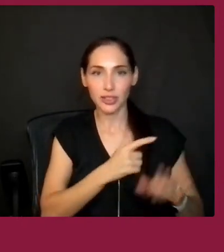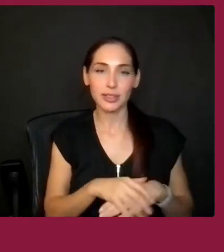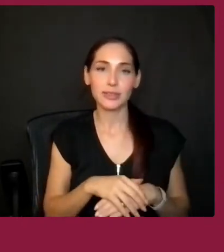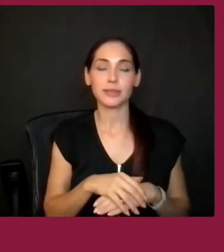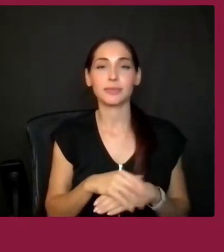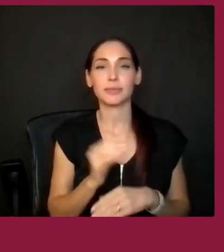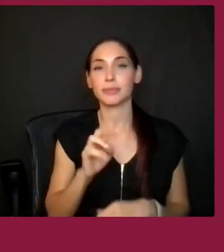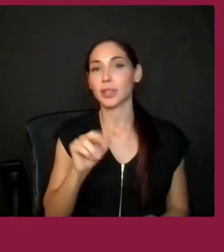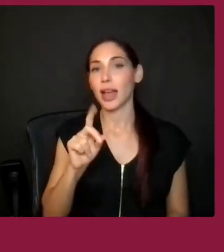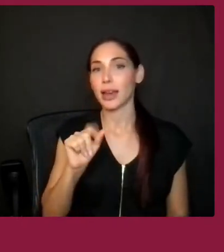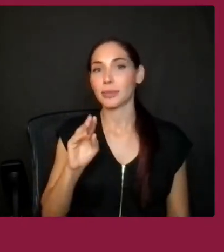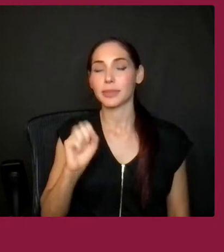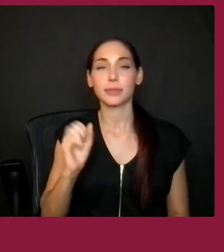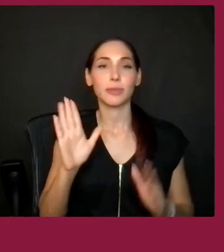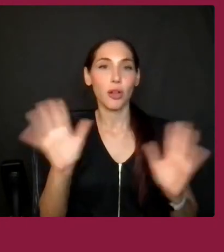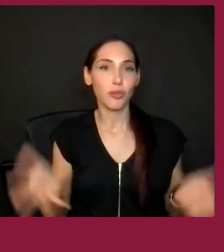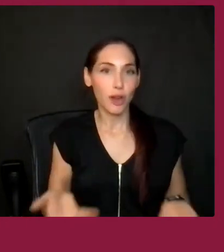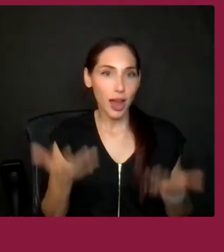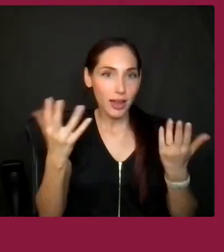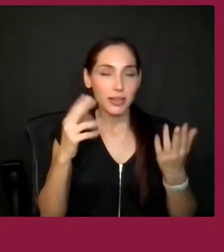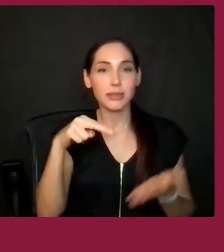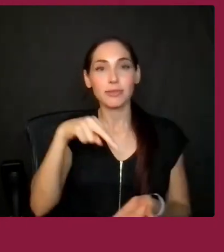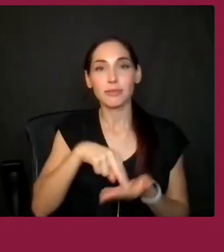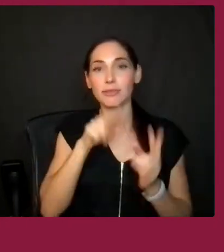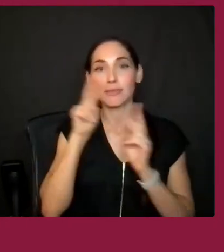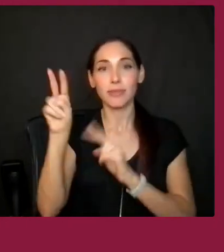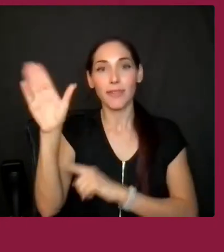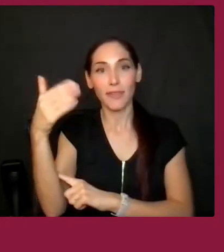Thank you, all please rise, face the flag, place your hand over your heart, recite with me